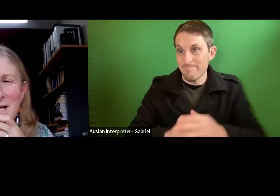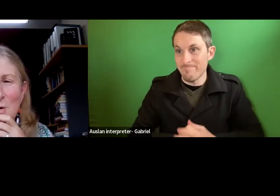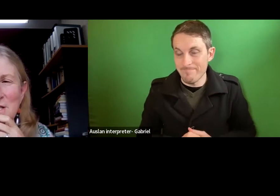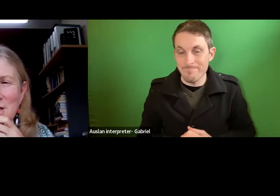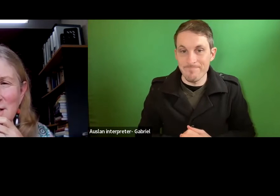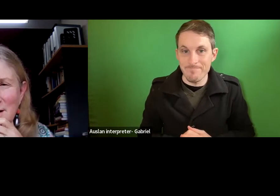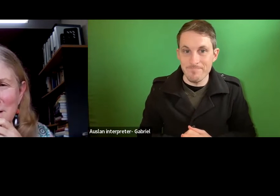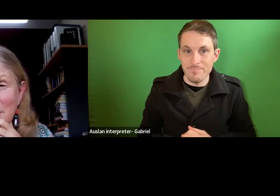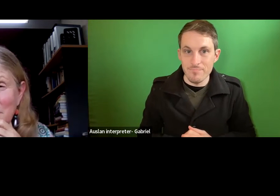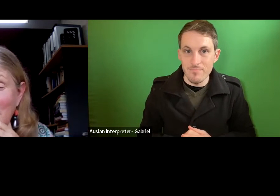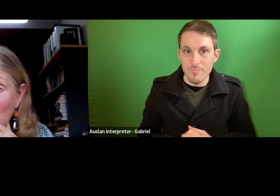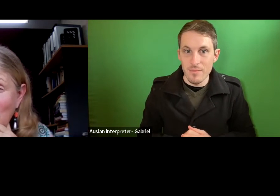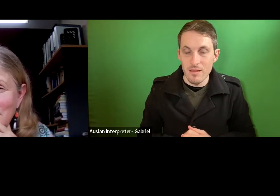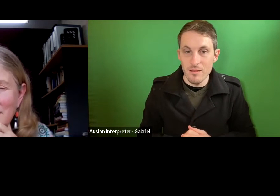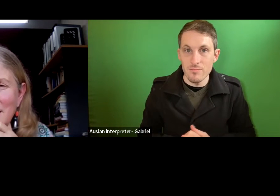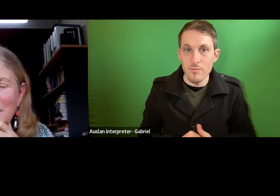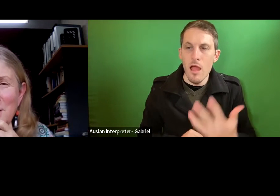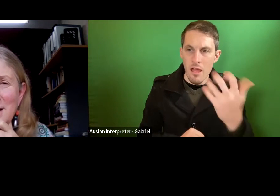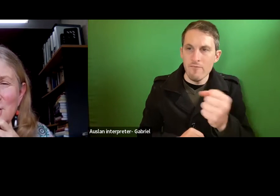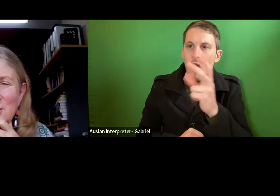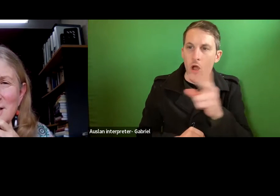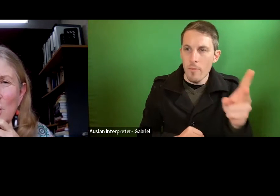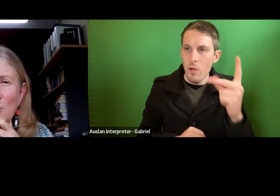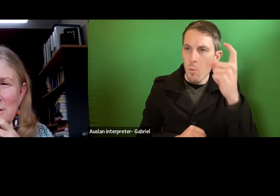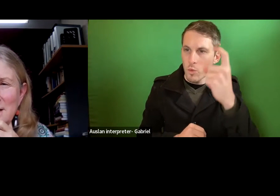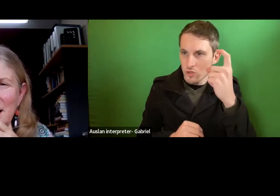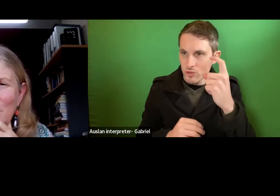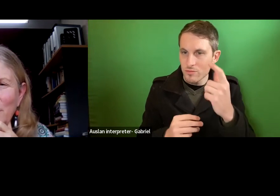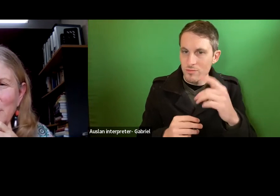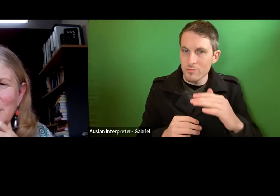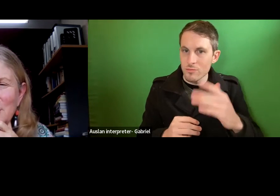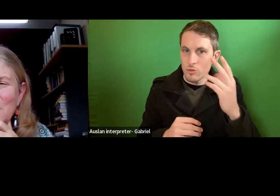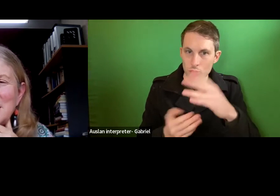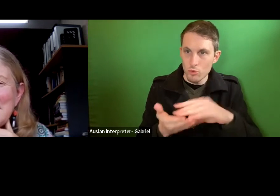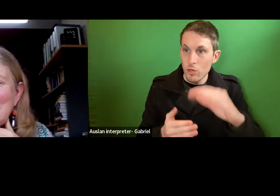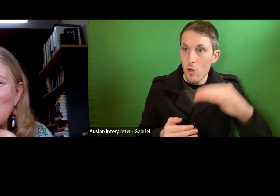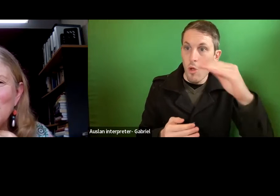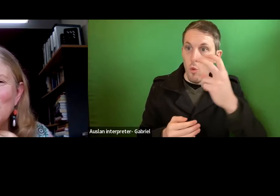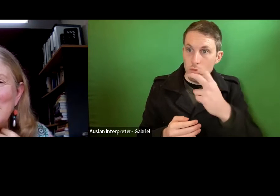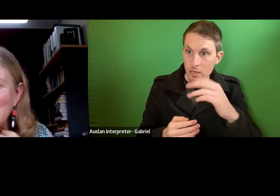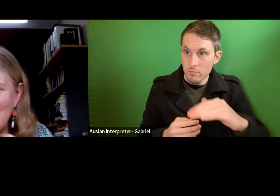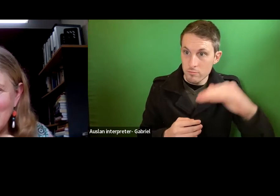A question that comes up a lot as students get older is how often do we need to reassess